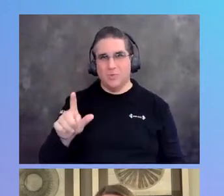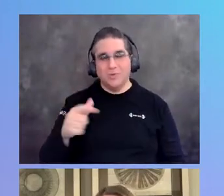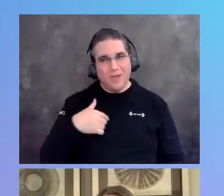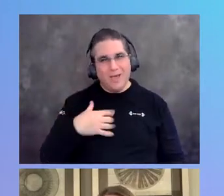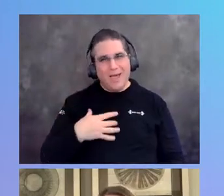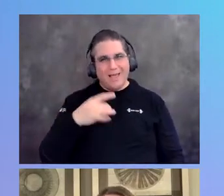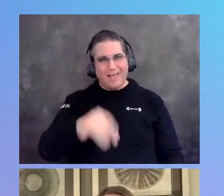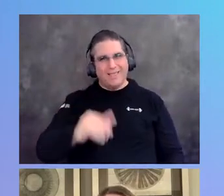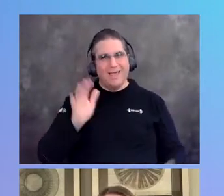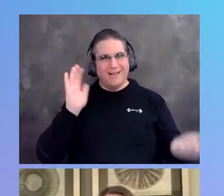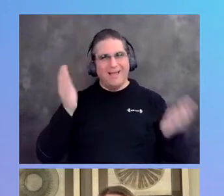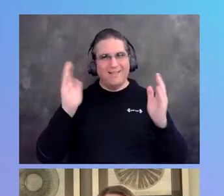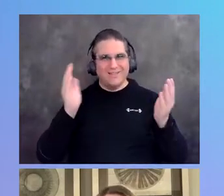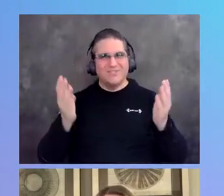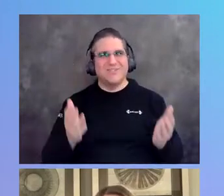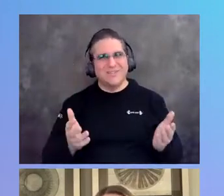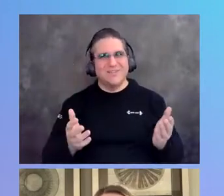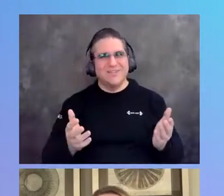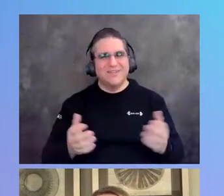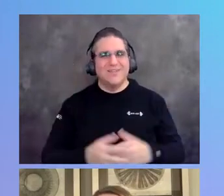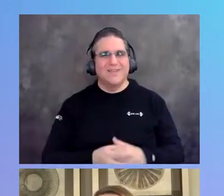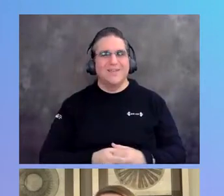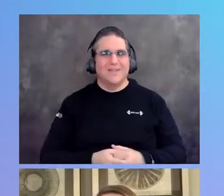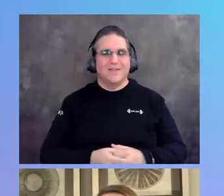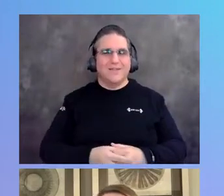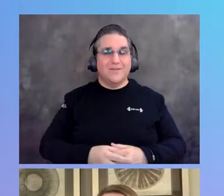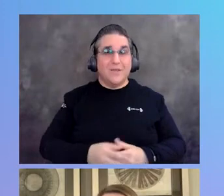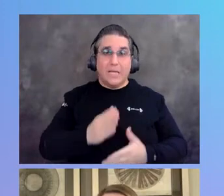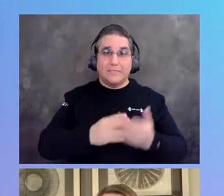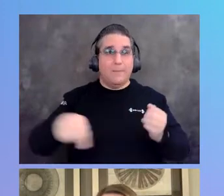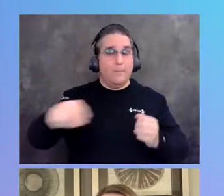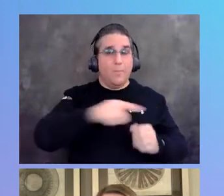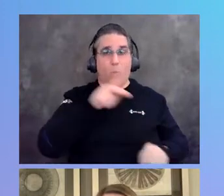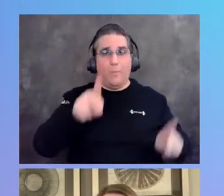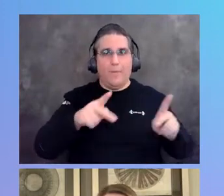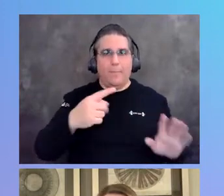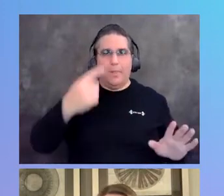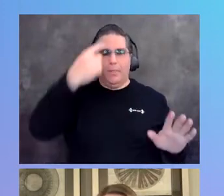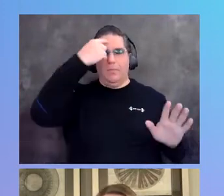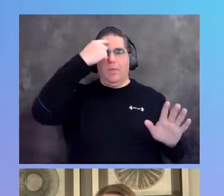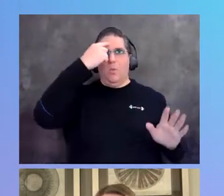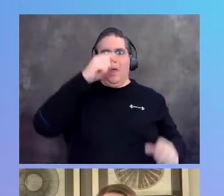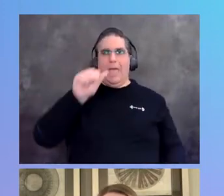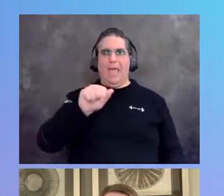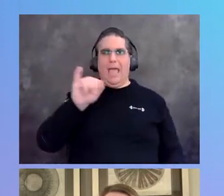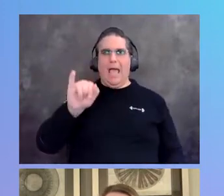kind of for people maybe who are thinking of AI in terms of